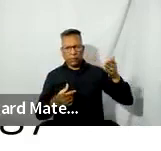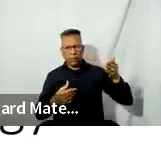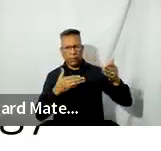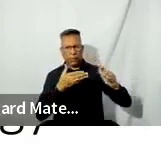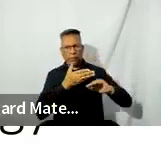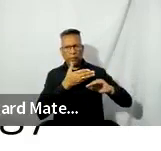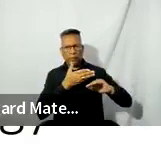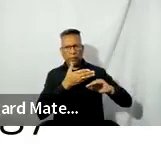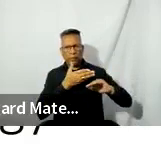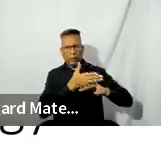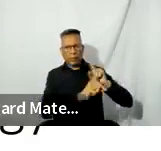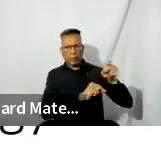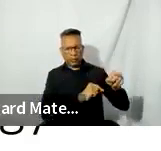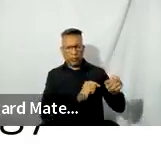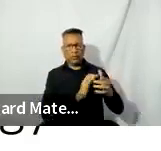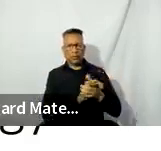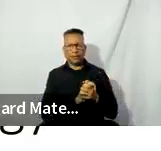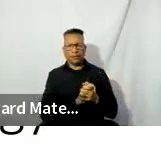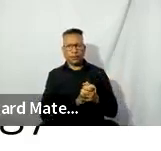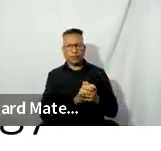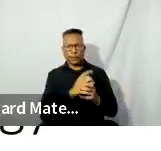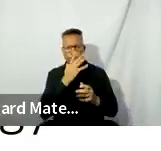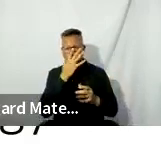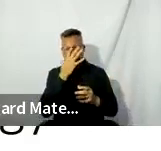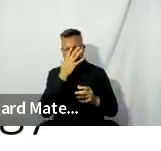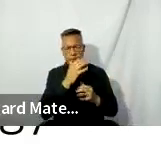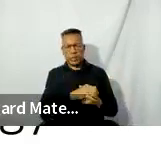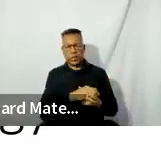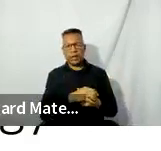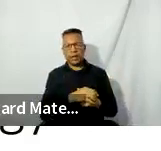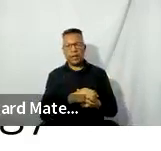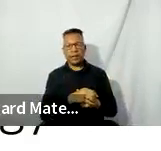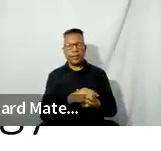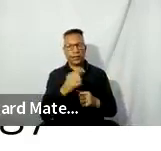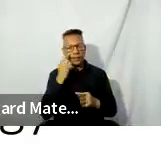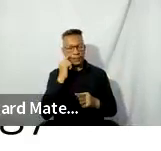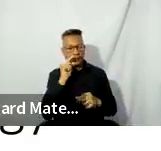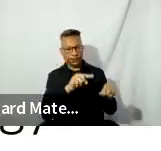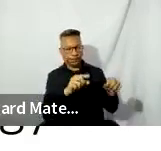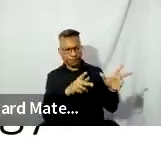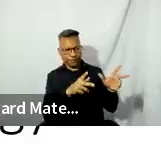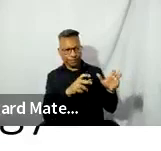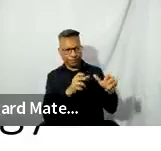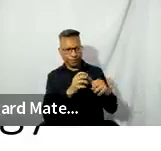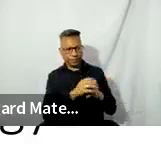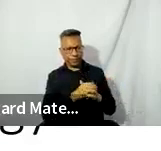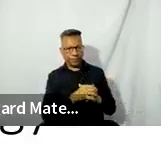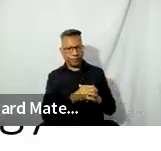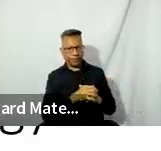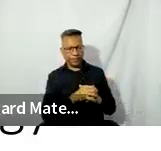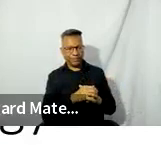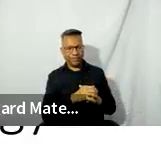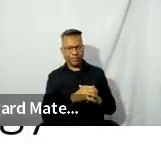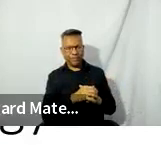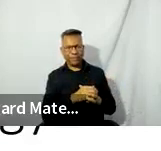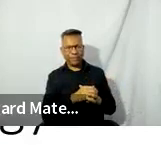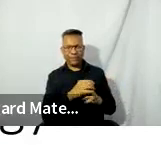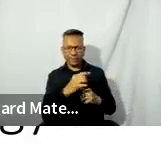Terms of marxism. we've Terms of marxism we've we'll see ee the the the the appeal to Marx